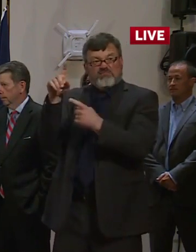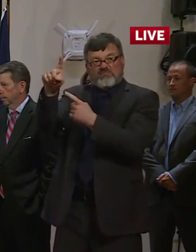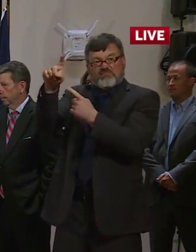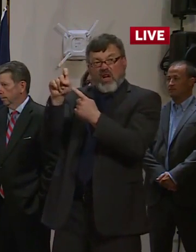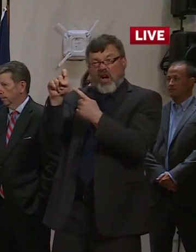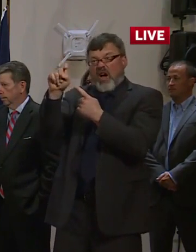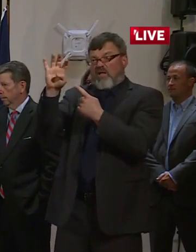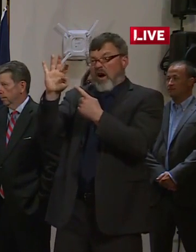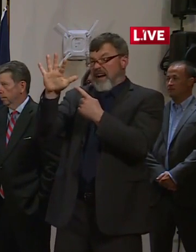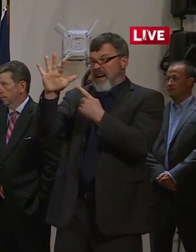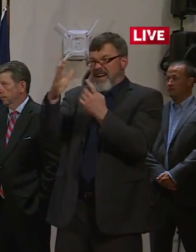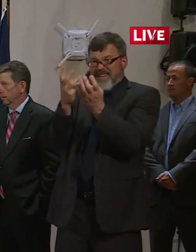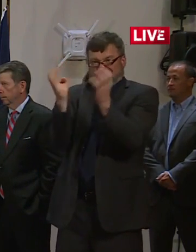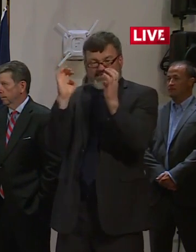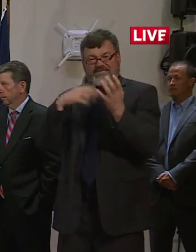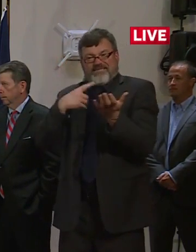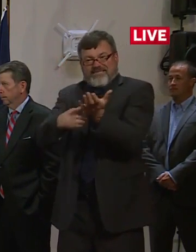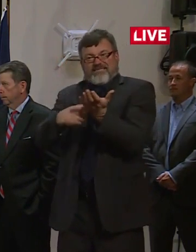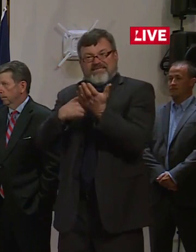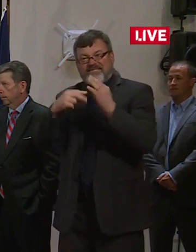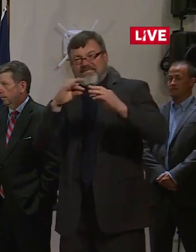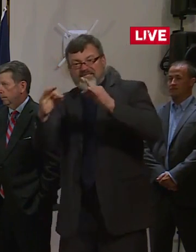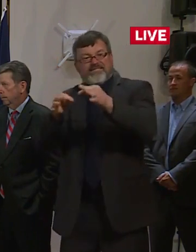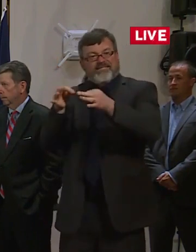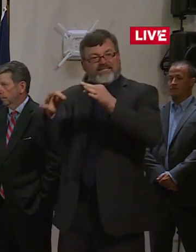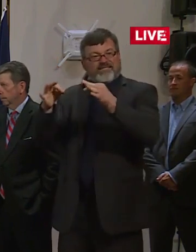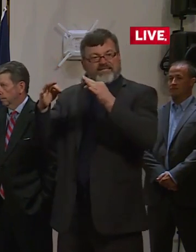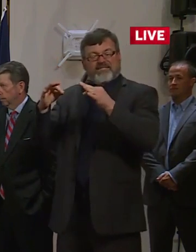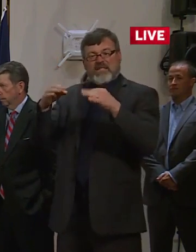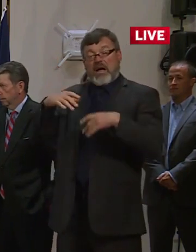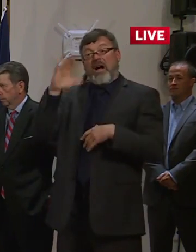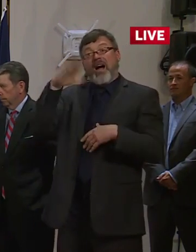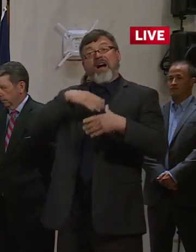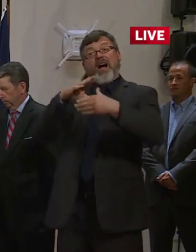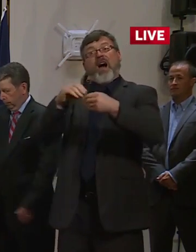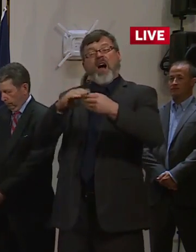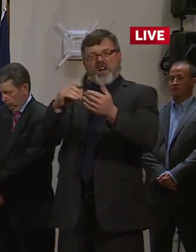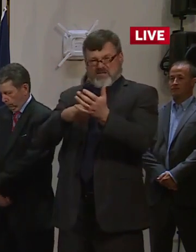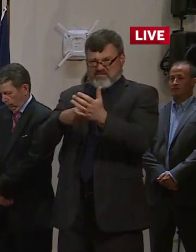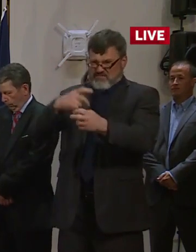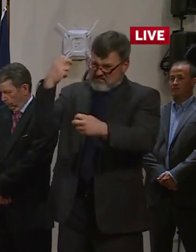DOORSTEP. SINCE THEN WE HAVE HAD 100 AND 45 BRIEFINGS.